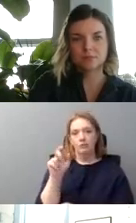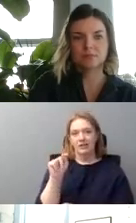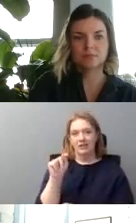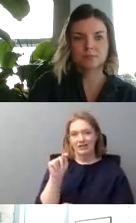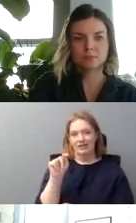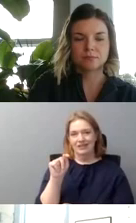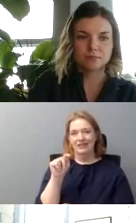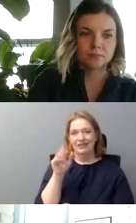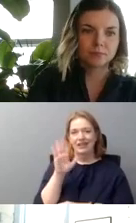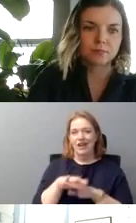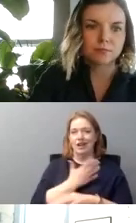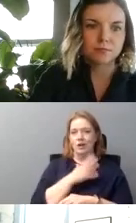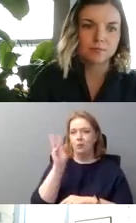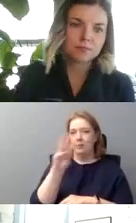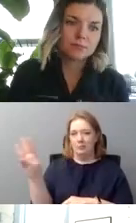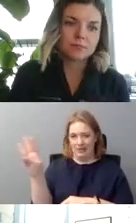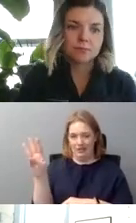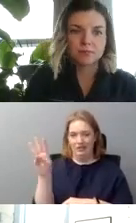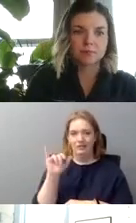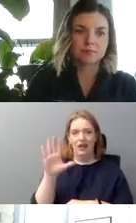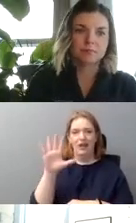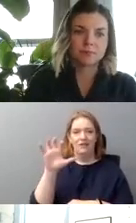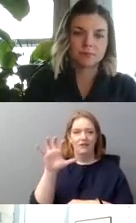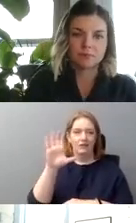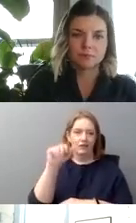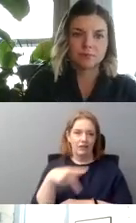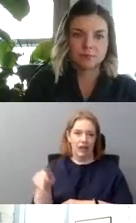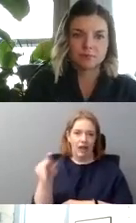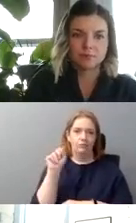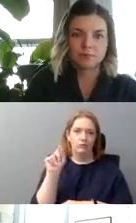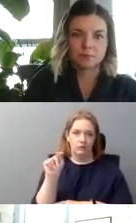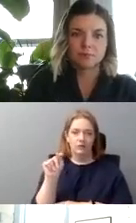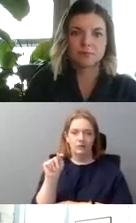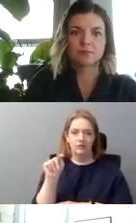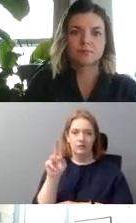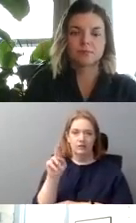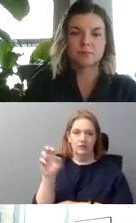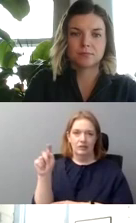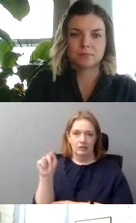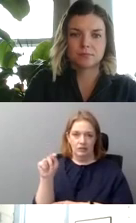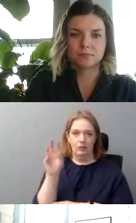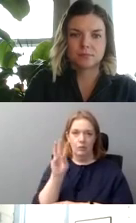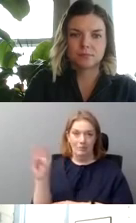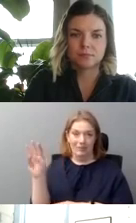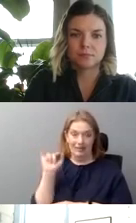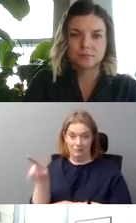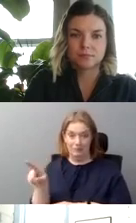website, and so us artists guides have contributed articles to this space, and also we've been